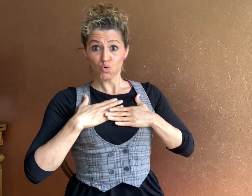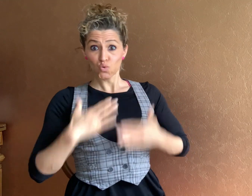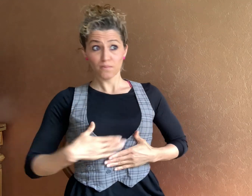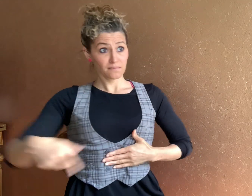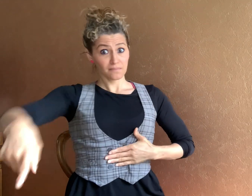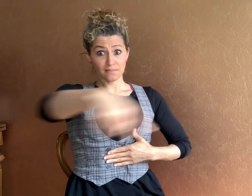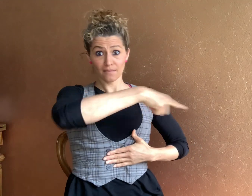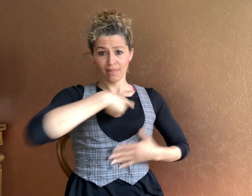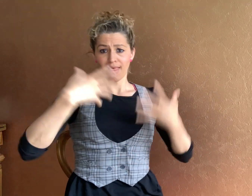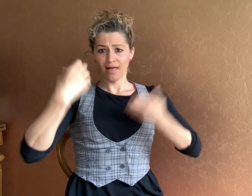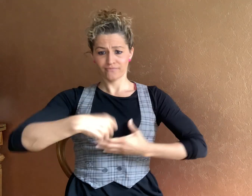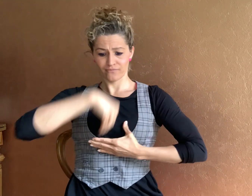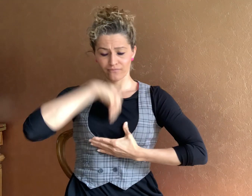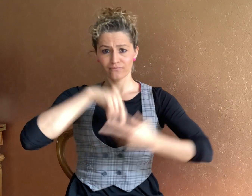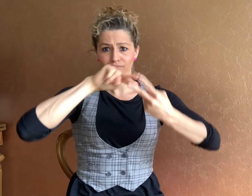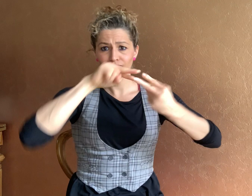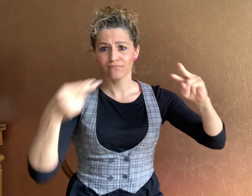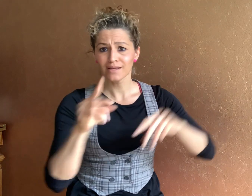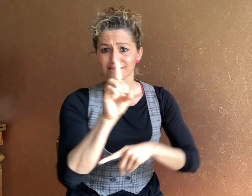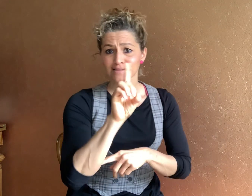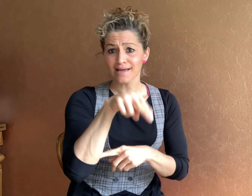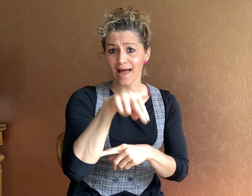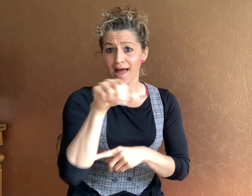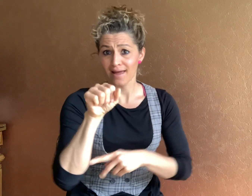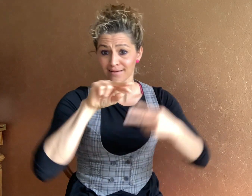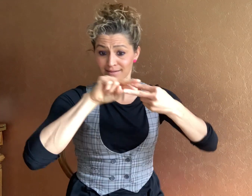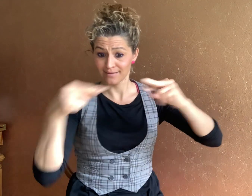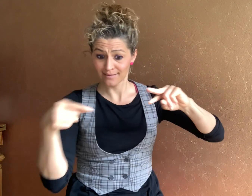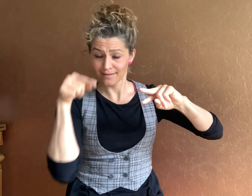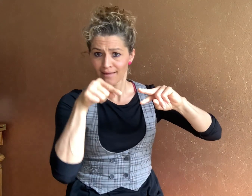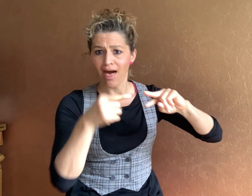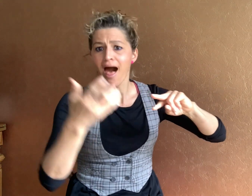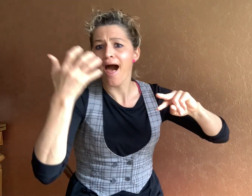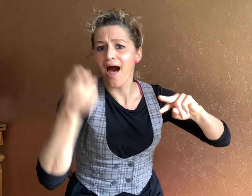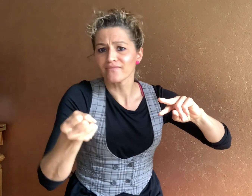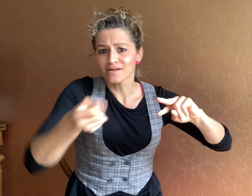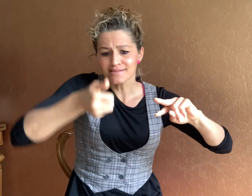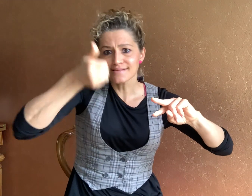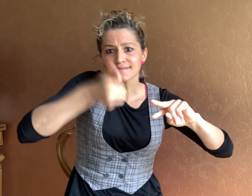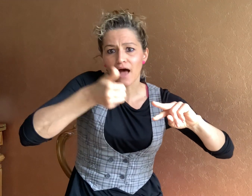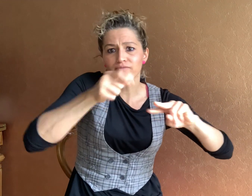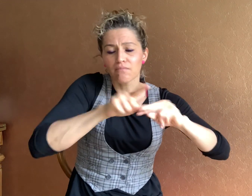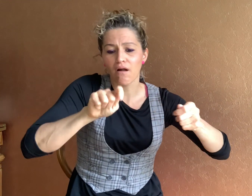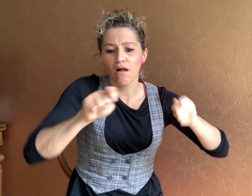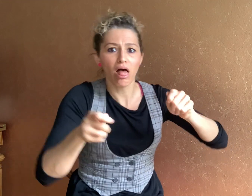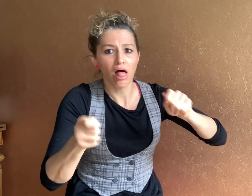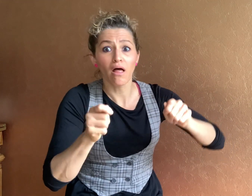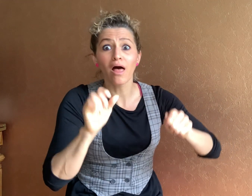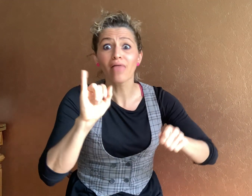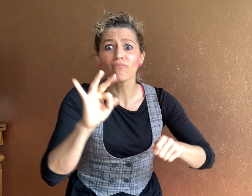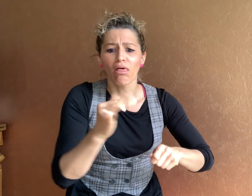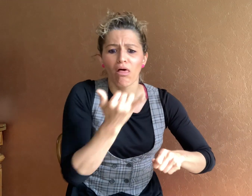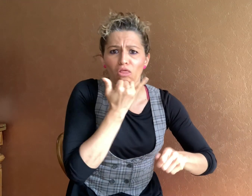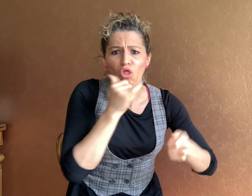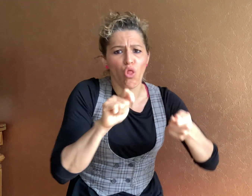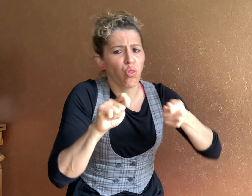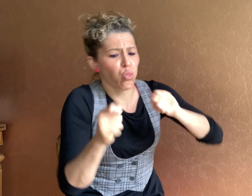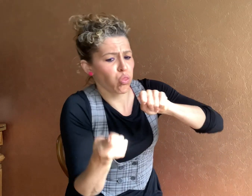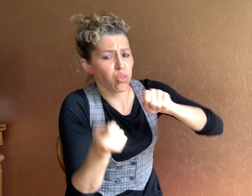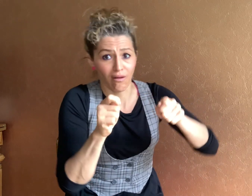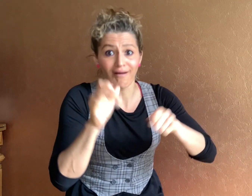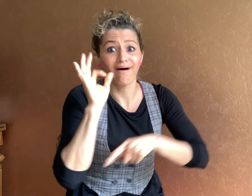which has “natural error checking” while RNA viruses